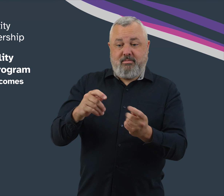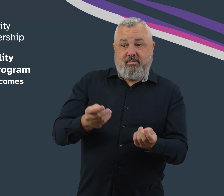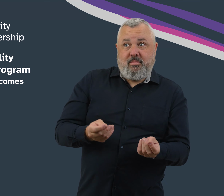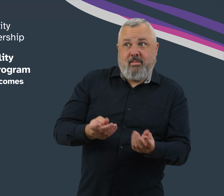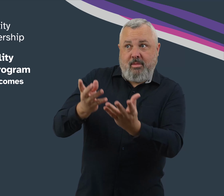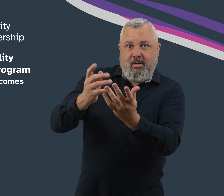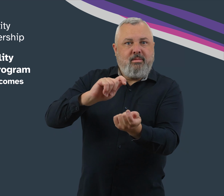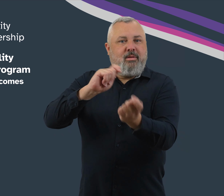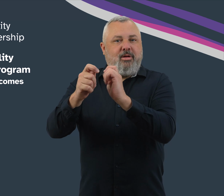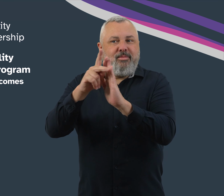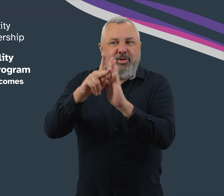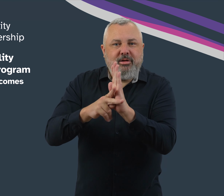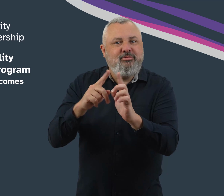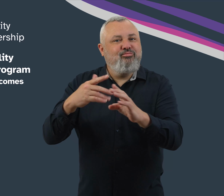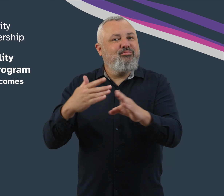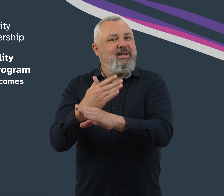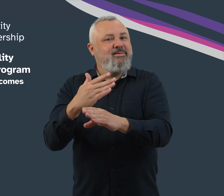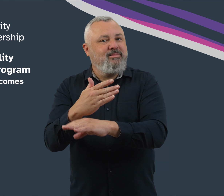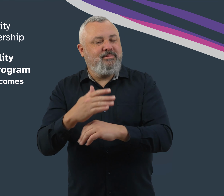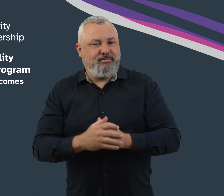informs policy and practice.